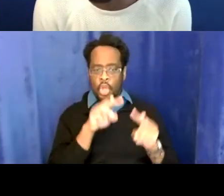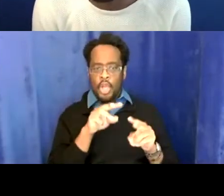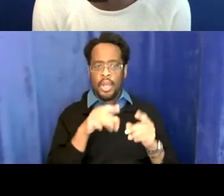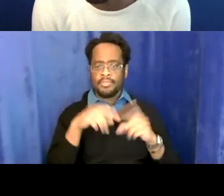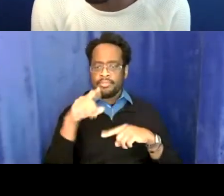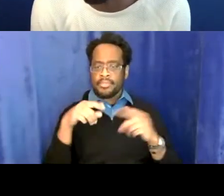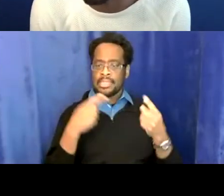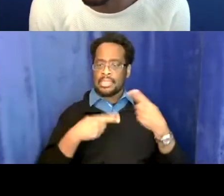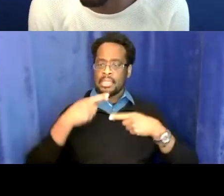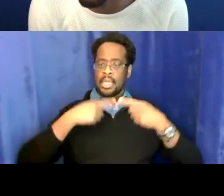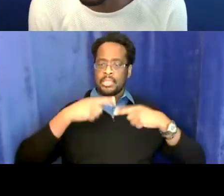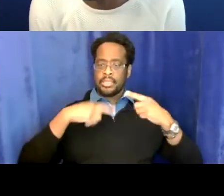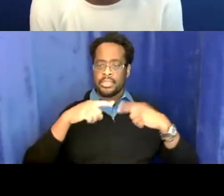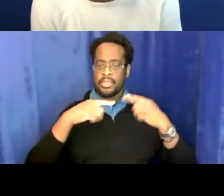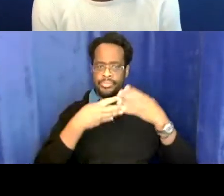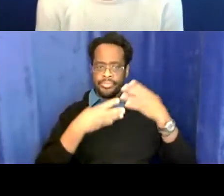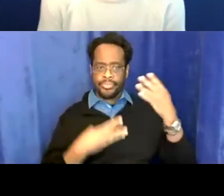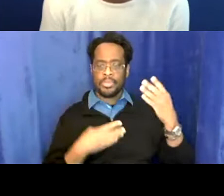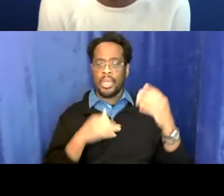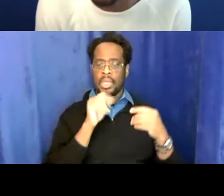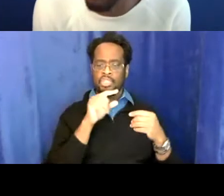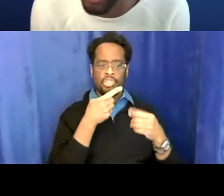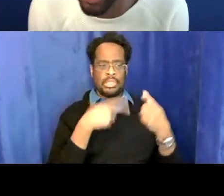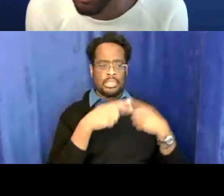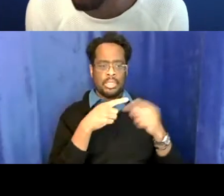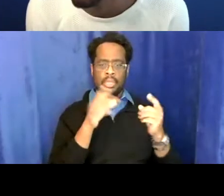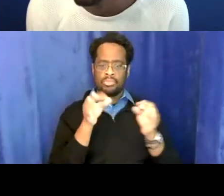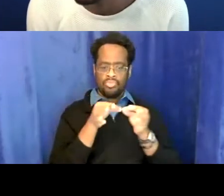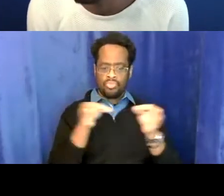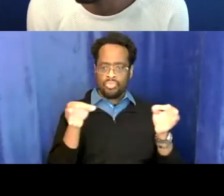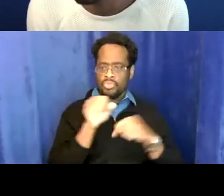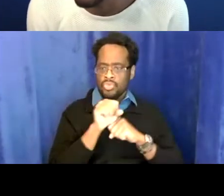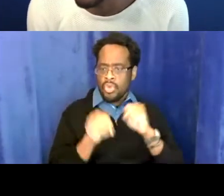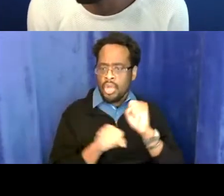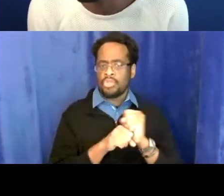see an example of some where we look at a variety of sign language and not just sign language but